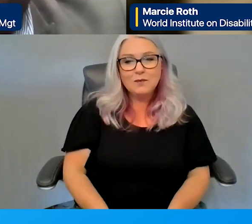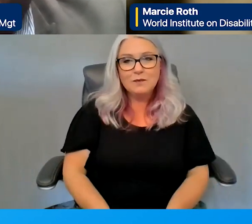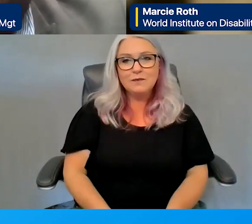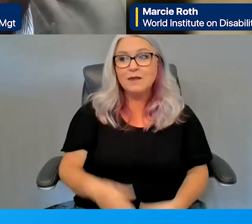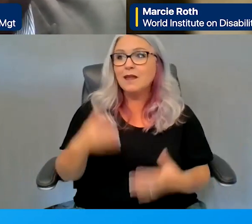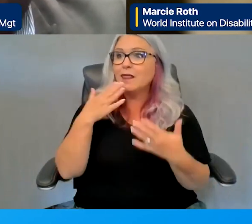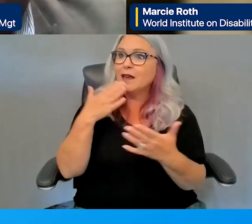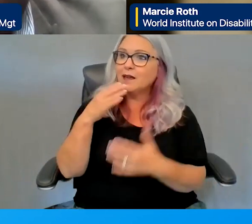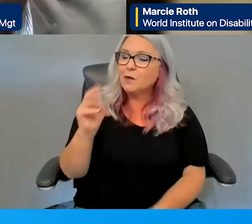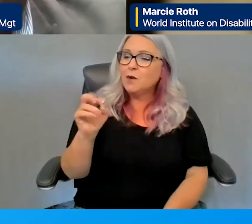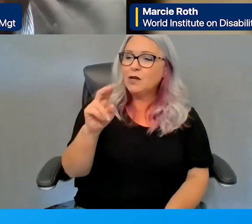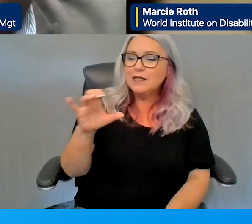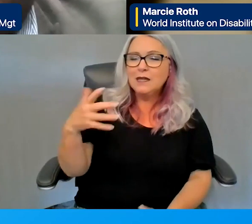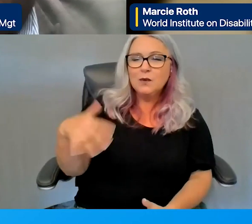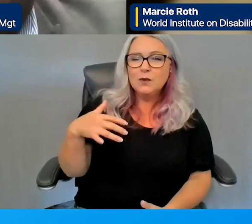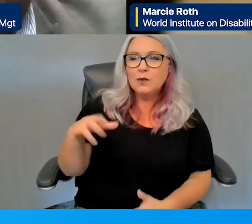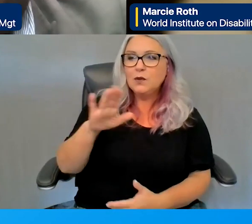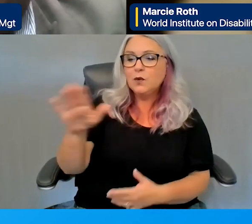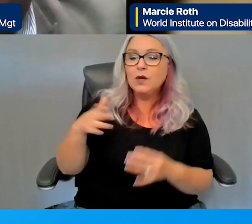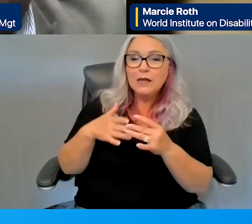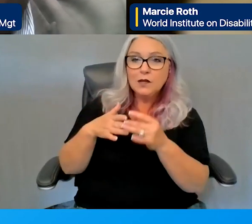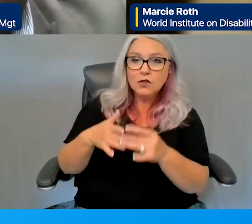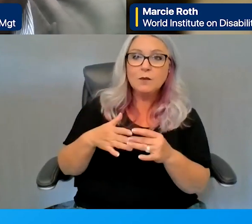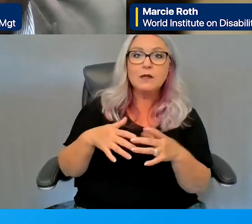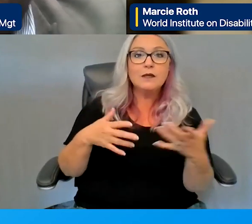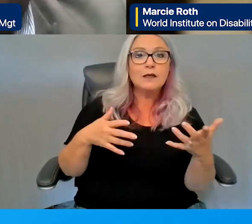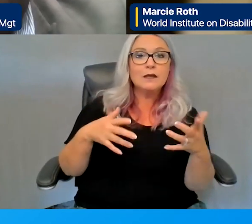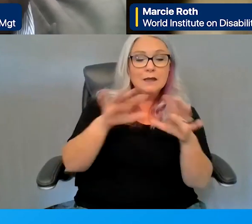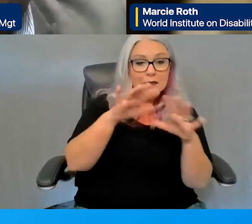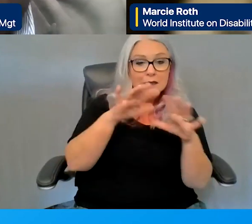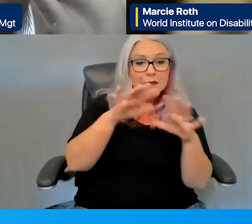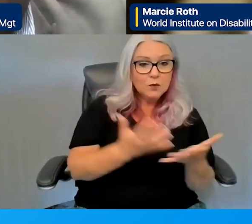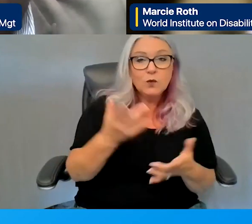so much Marcie for your leadership both domestically and Internationally, working at the